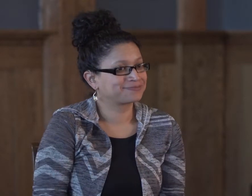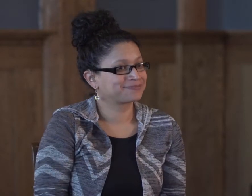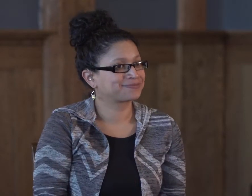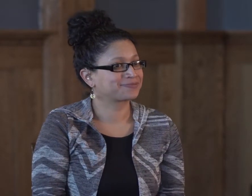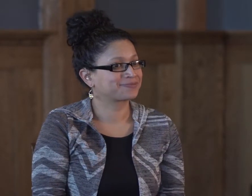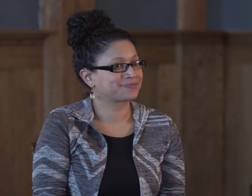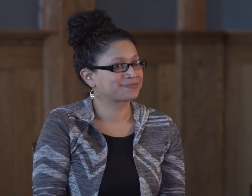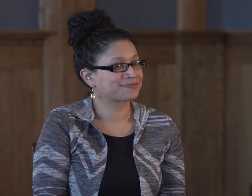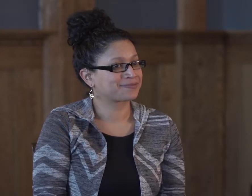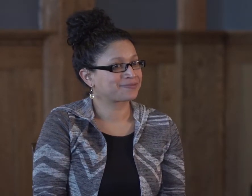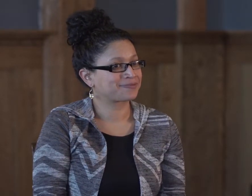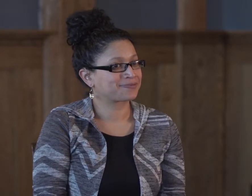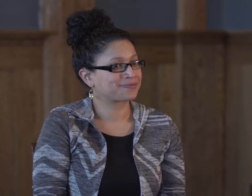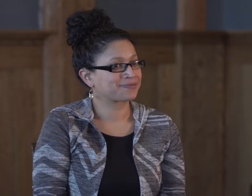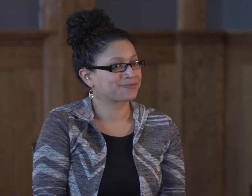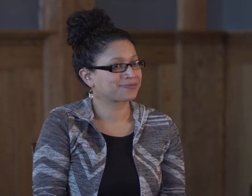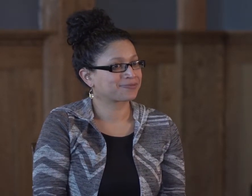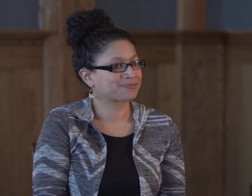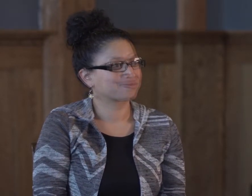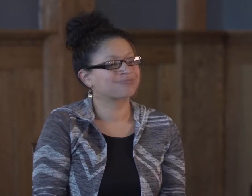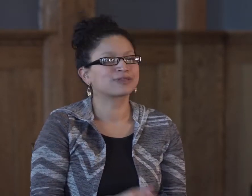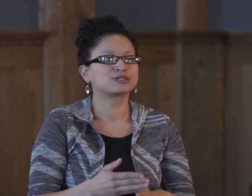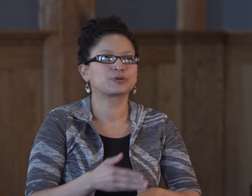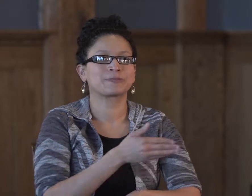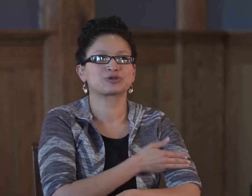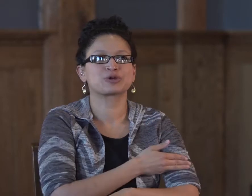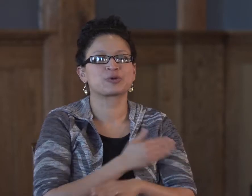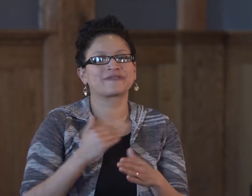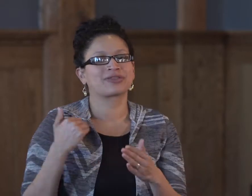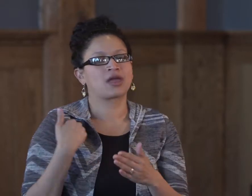within their community. So, we have embraced that.